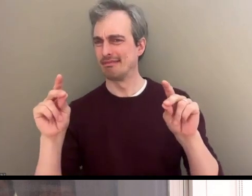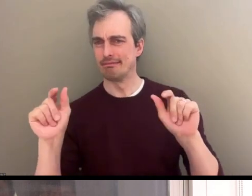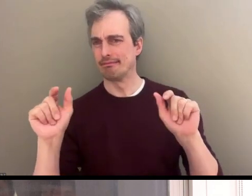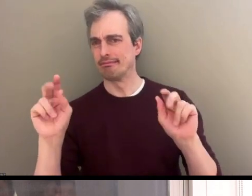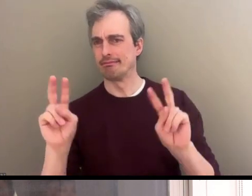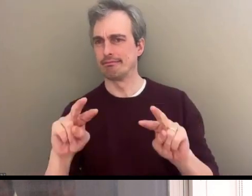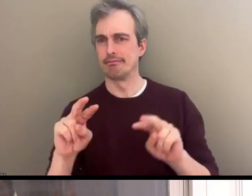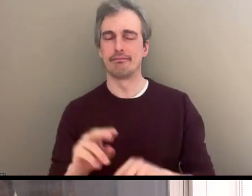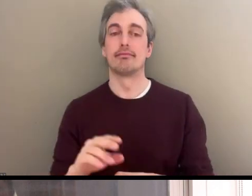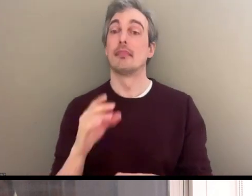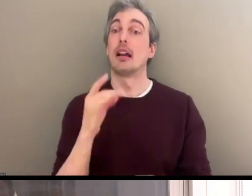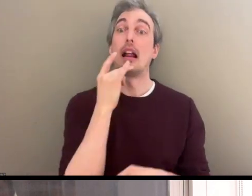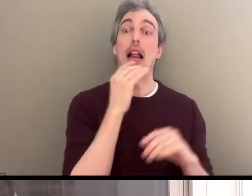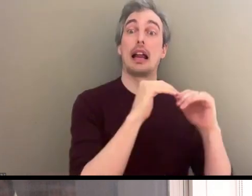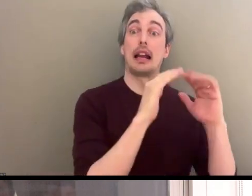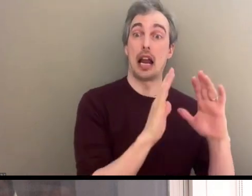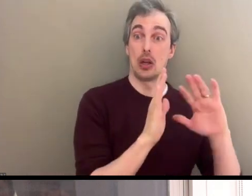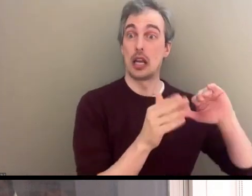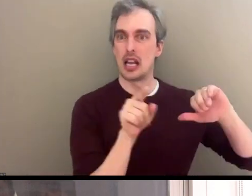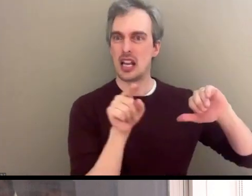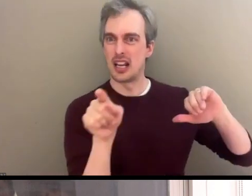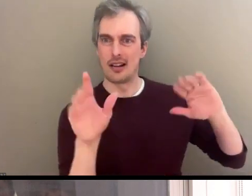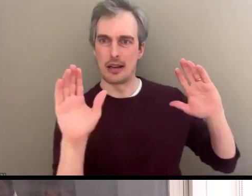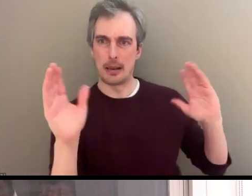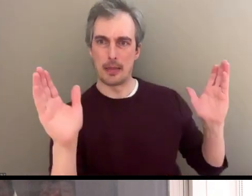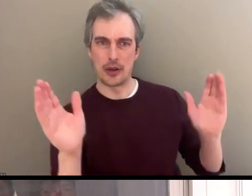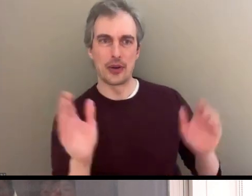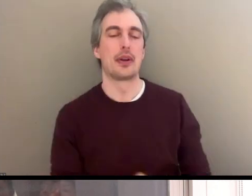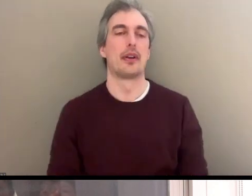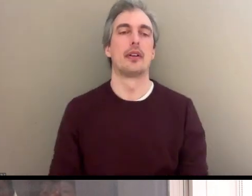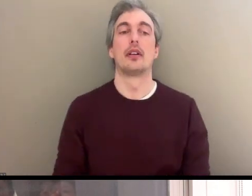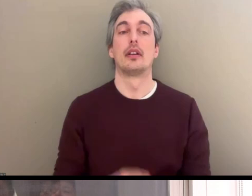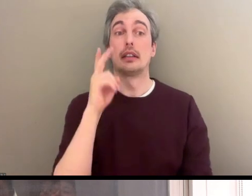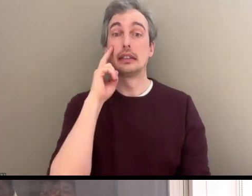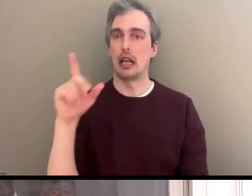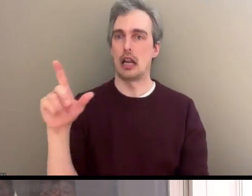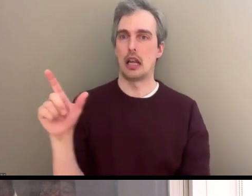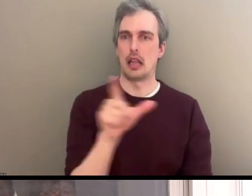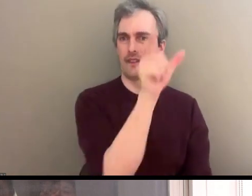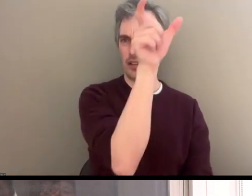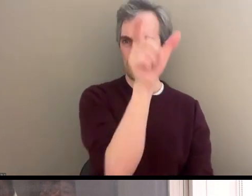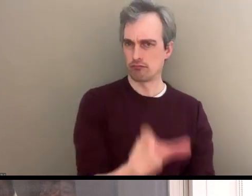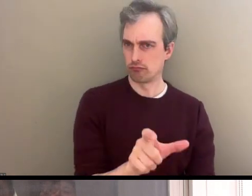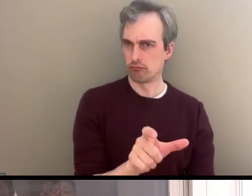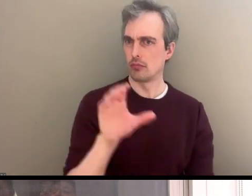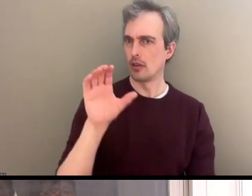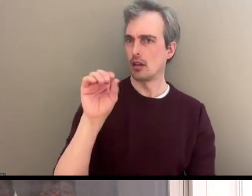As you see on the left side, there is the console and on the right side, it is the page that you just tested.